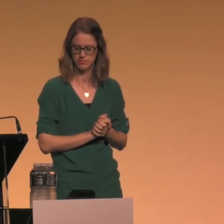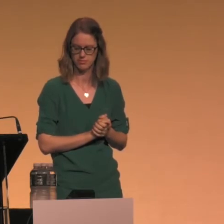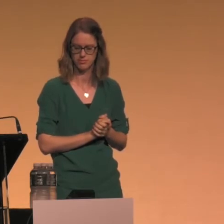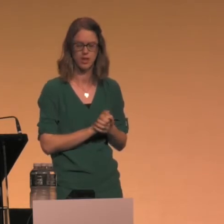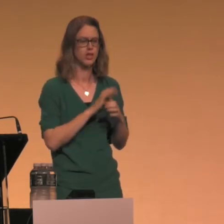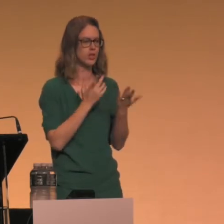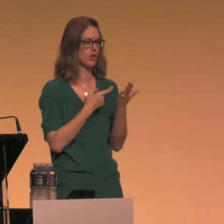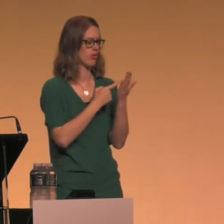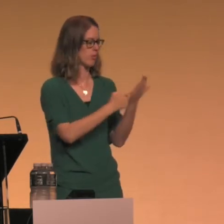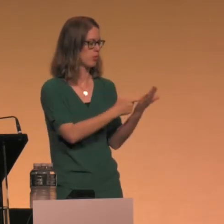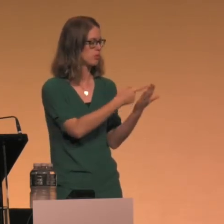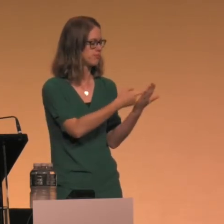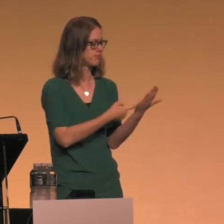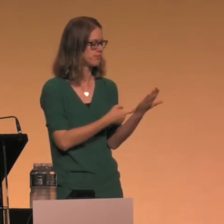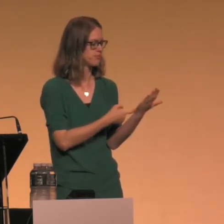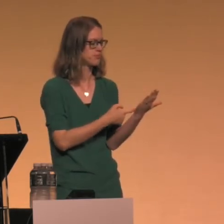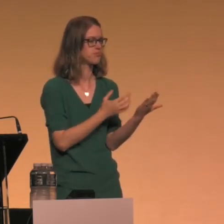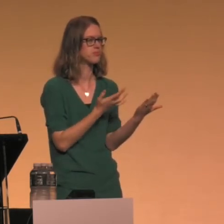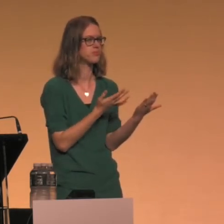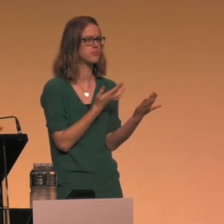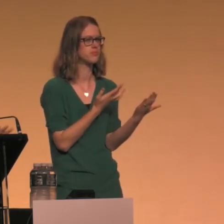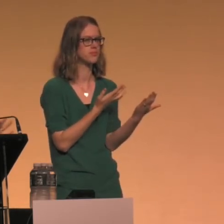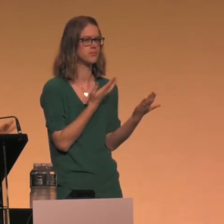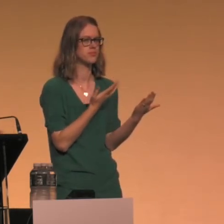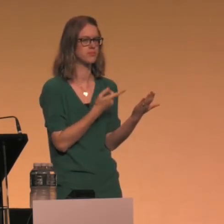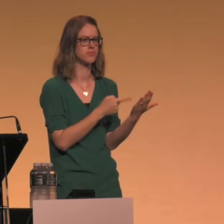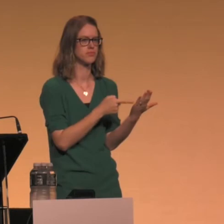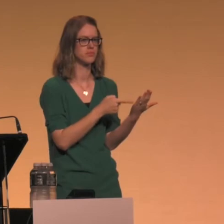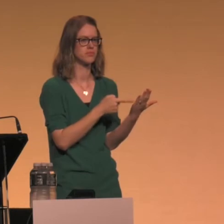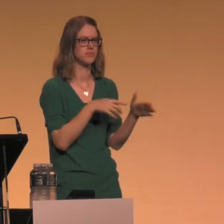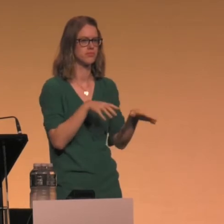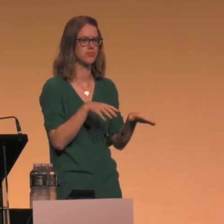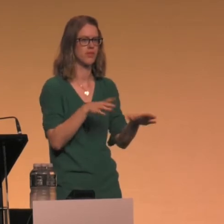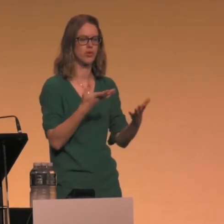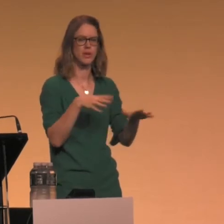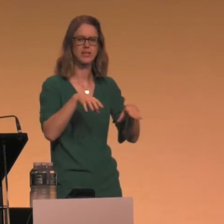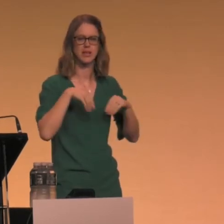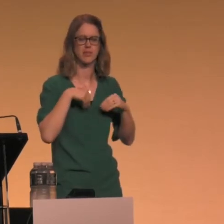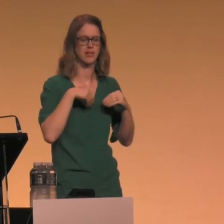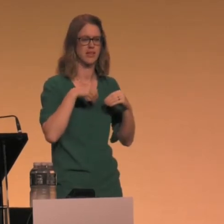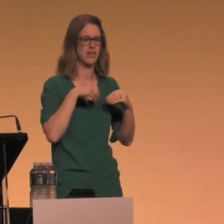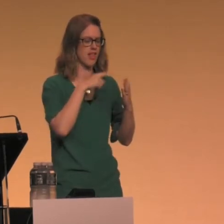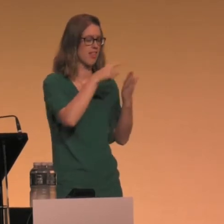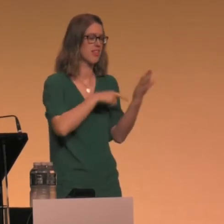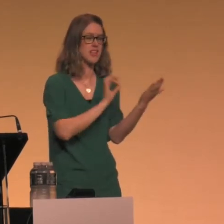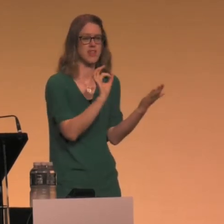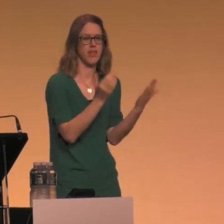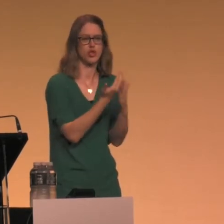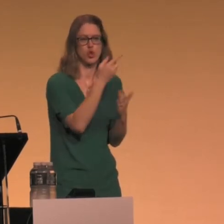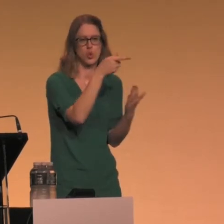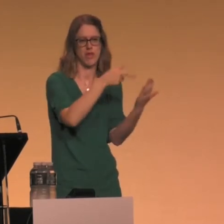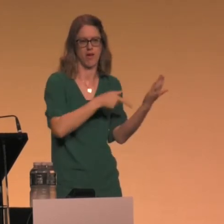is that accepting that there is nothing in there that is new,